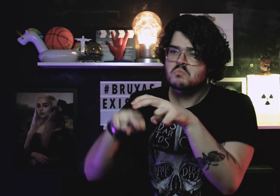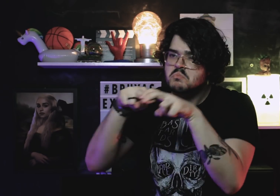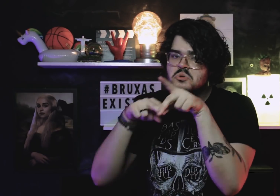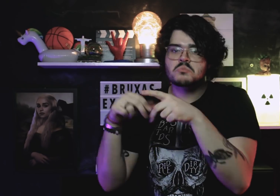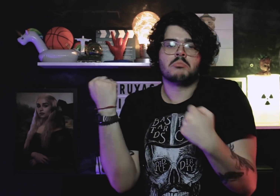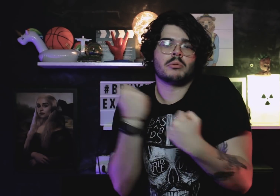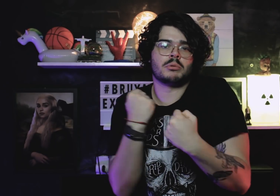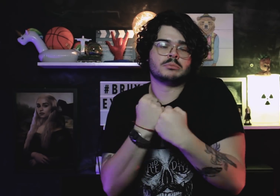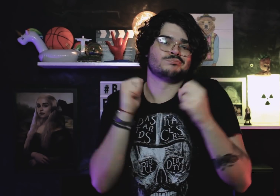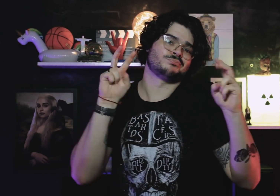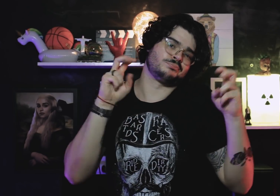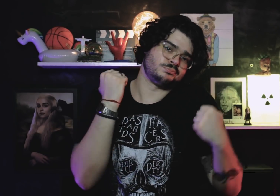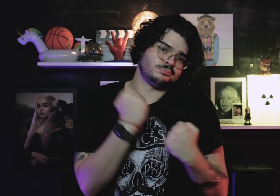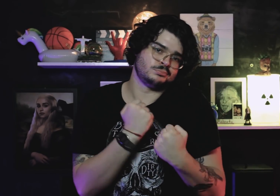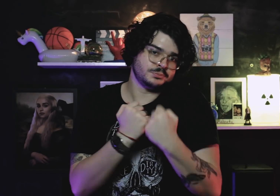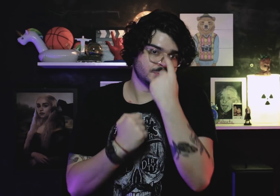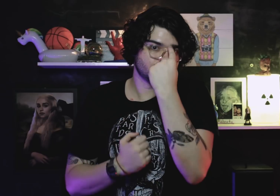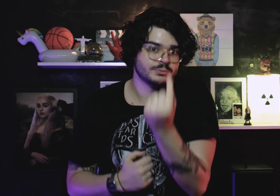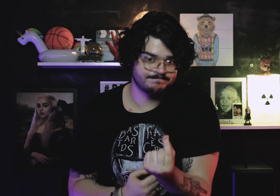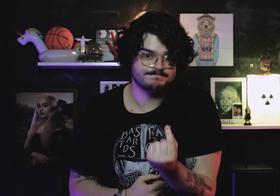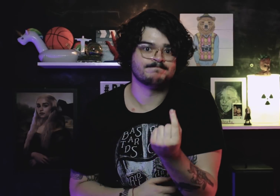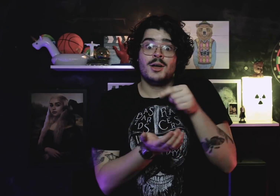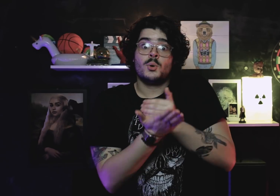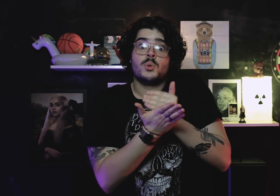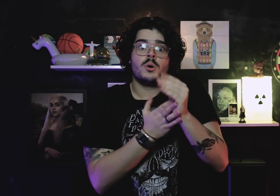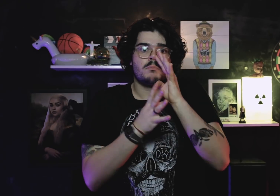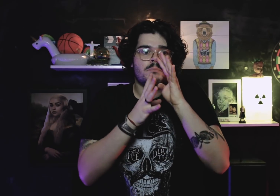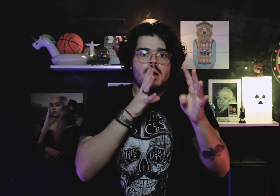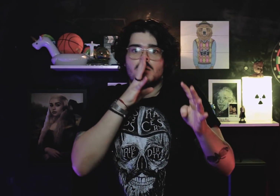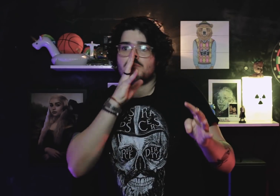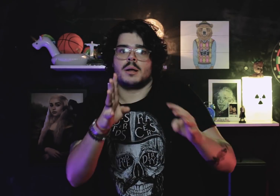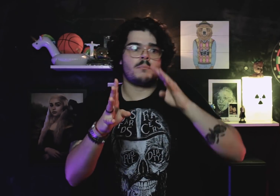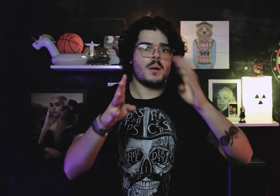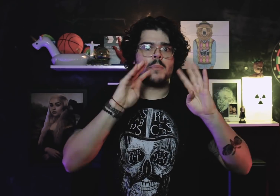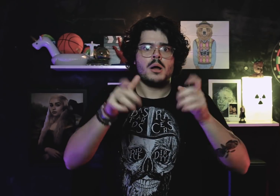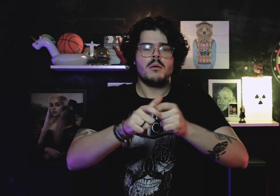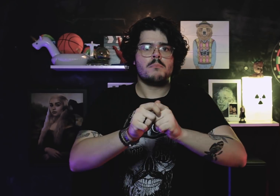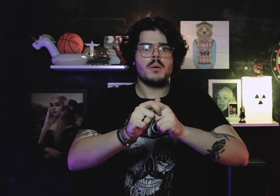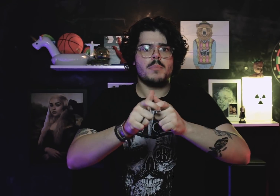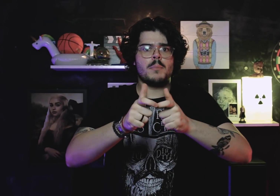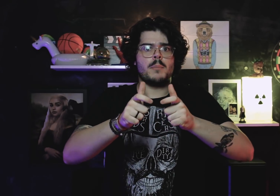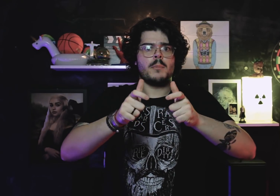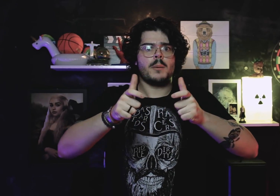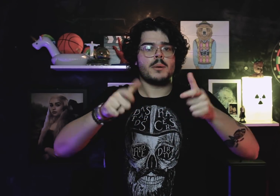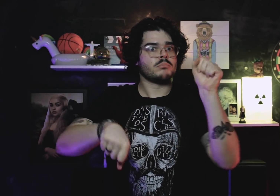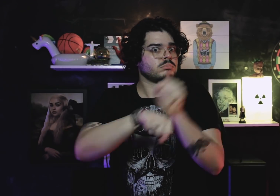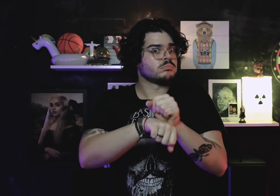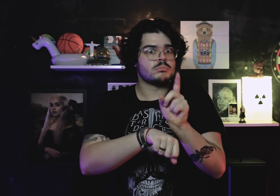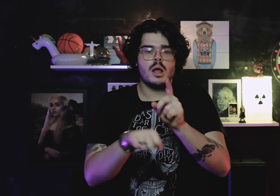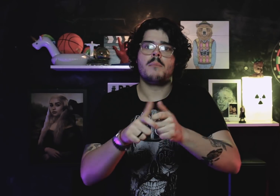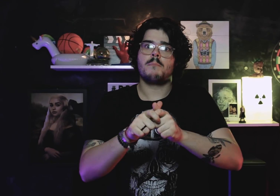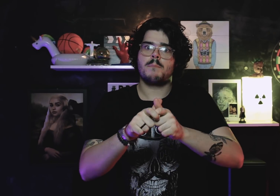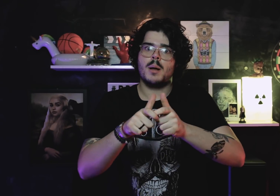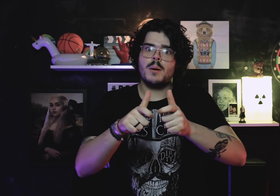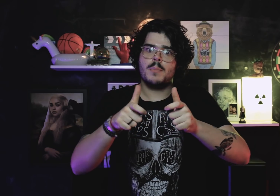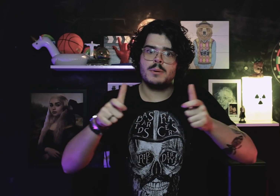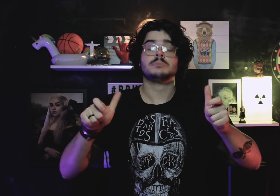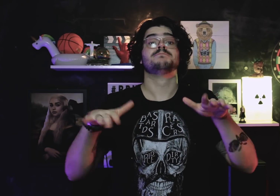for “supporting” witches. The number of defendants was steadily increasing,